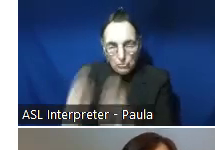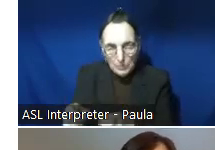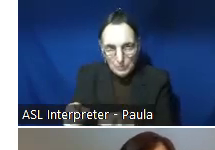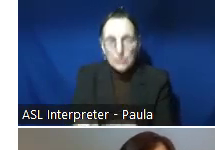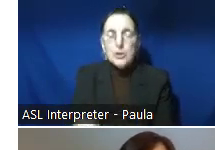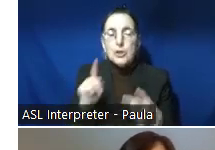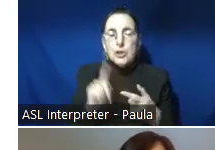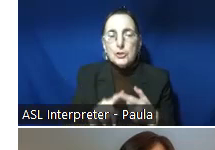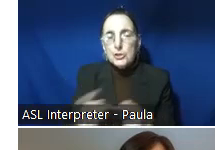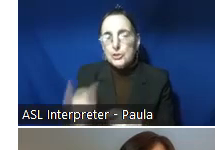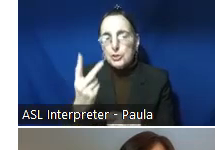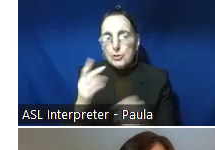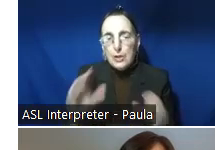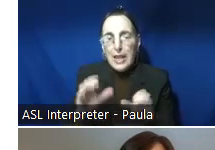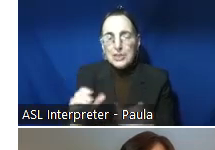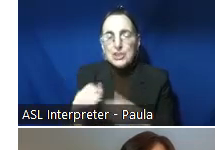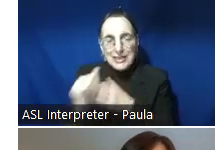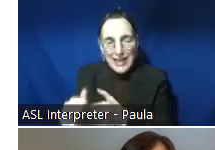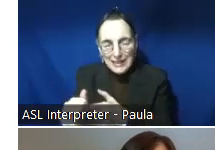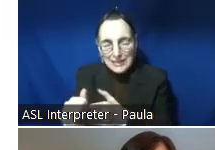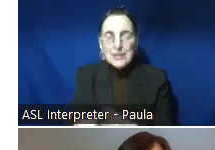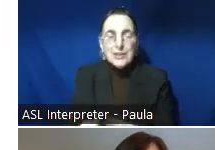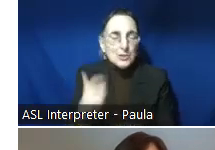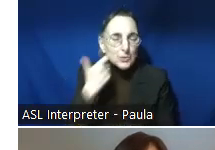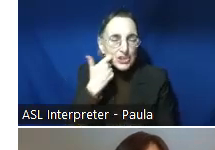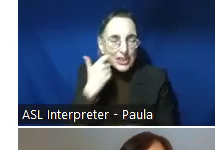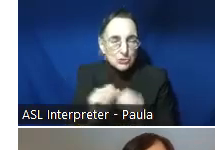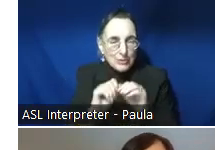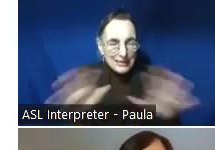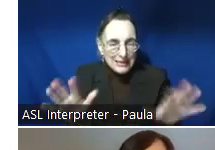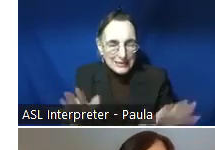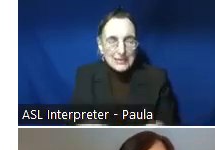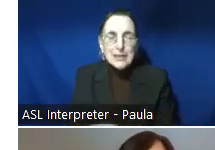that have just been released by the Housing and Services Resource Center.